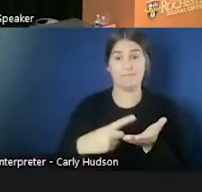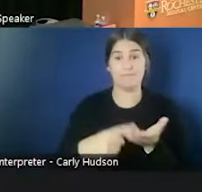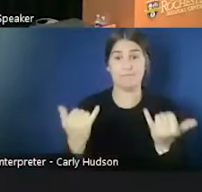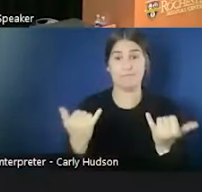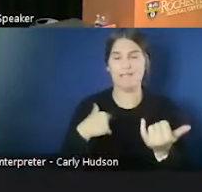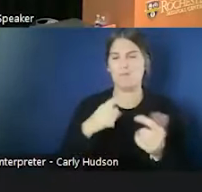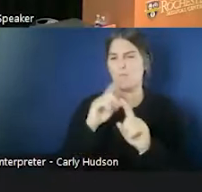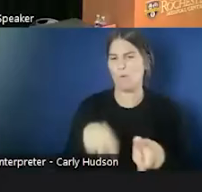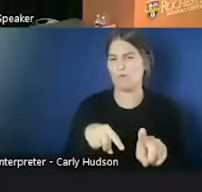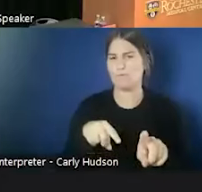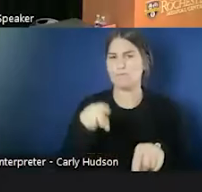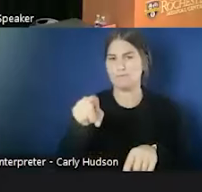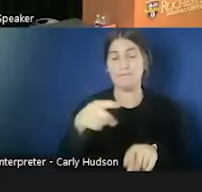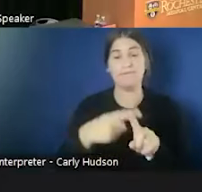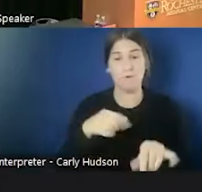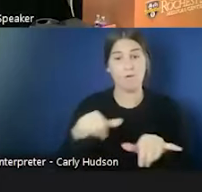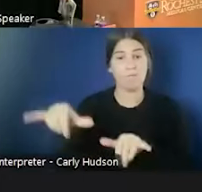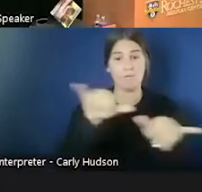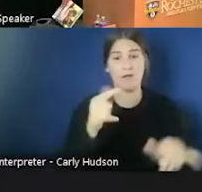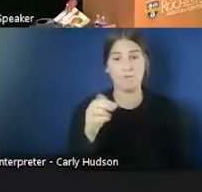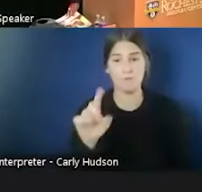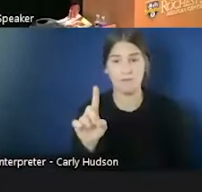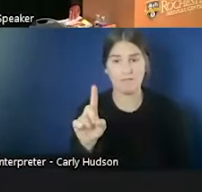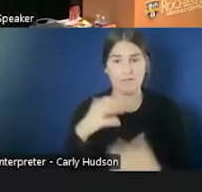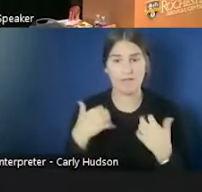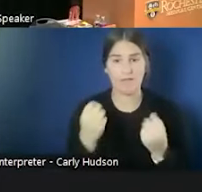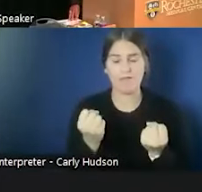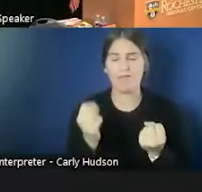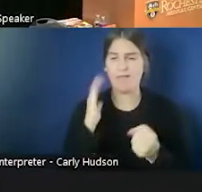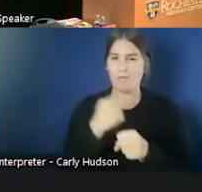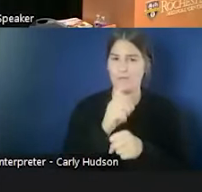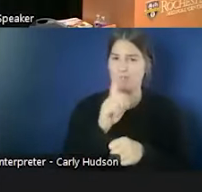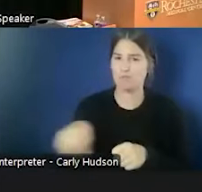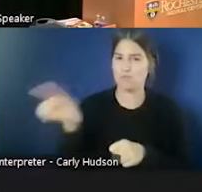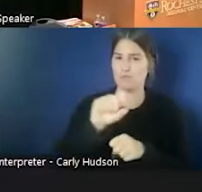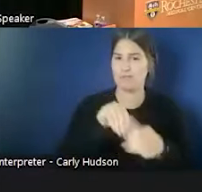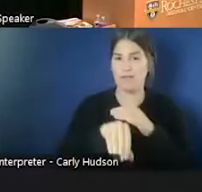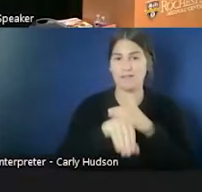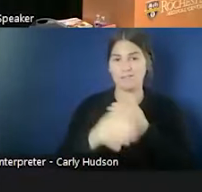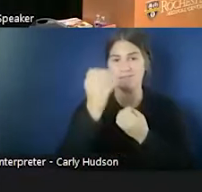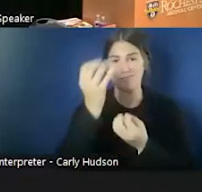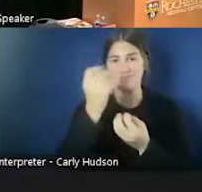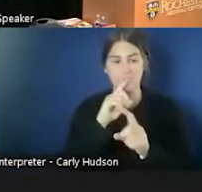put together by Common Ground Health um I will make sure that you all have access to the online